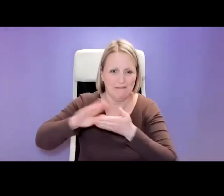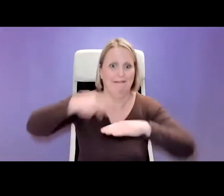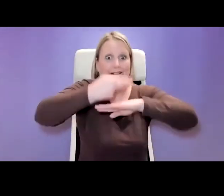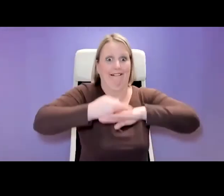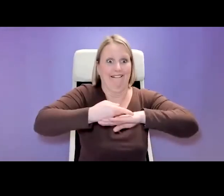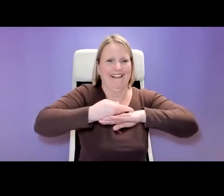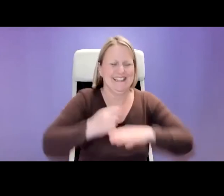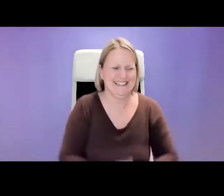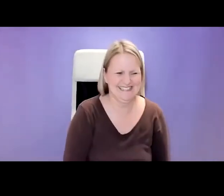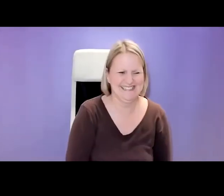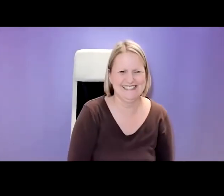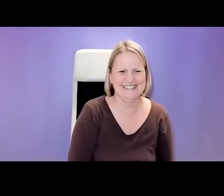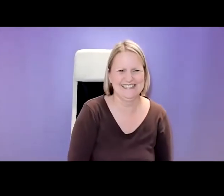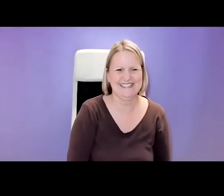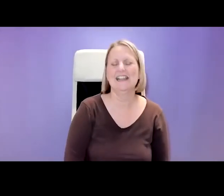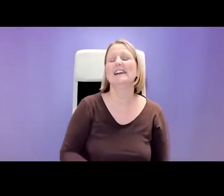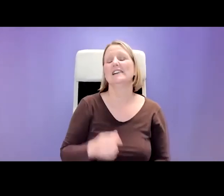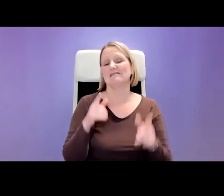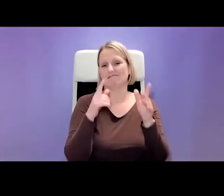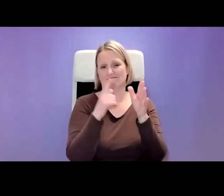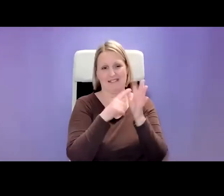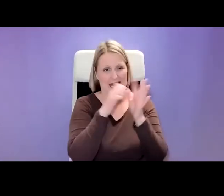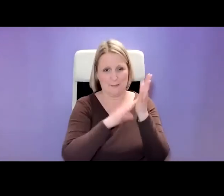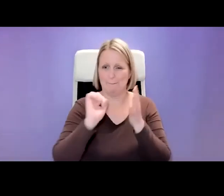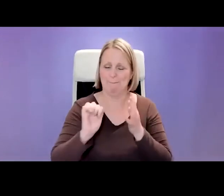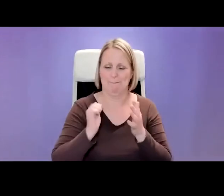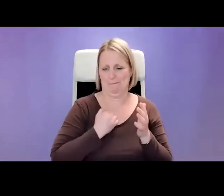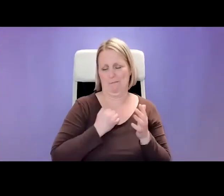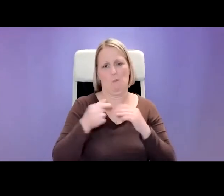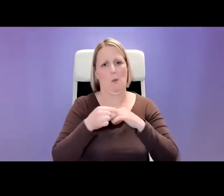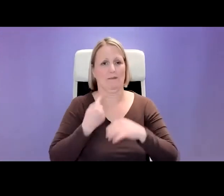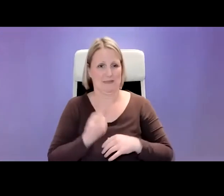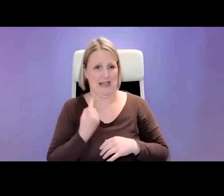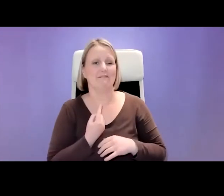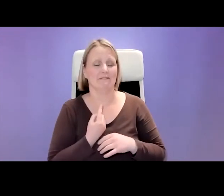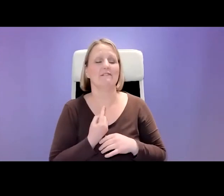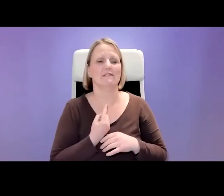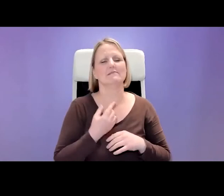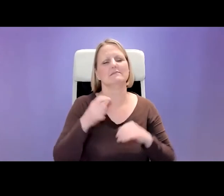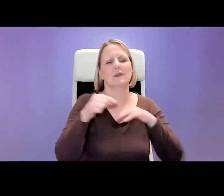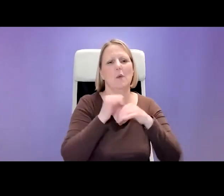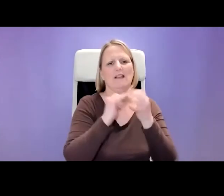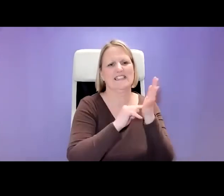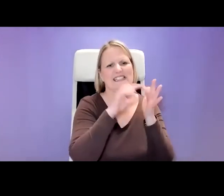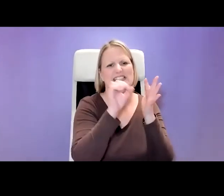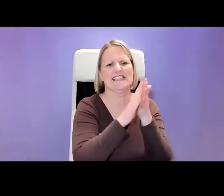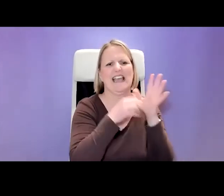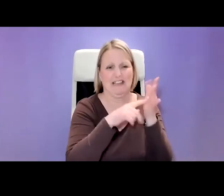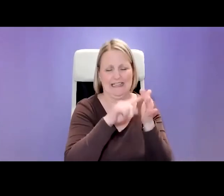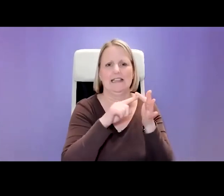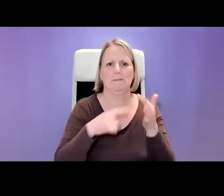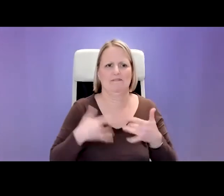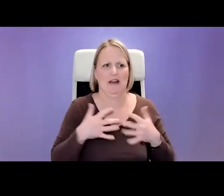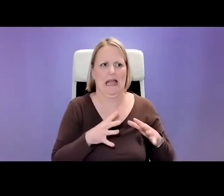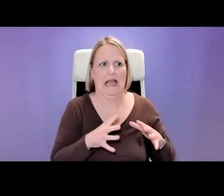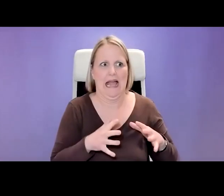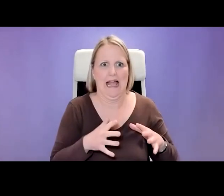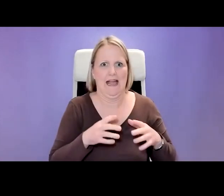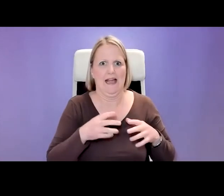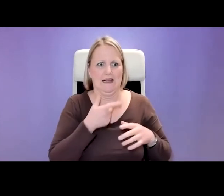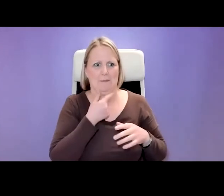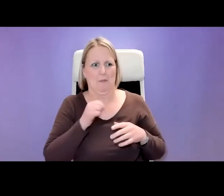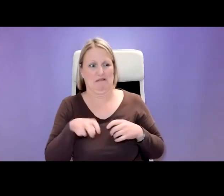As his parents, my wife Stephanie and I, of course, the minute Adam got up, had to resist the urge to force him back to his seat, with the congregation.